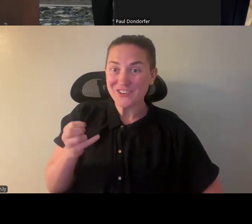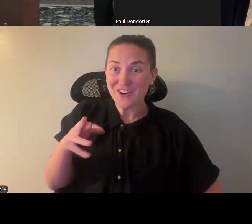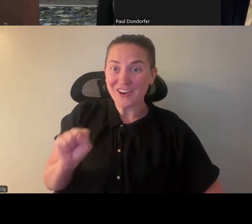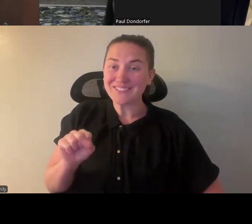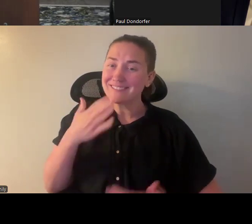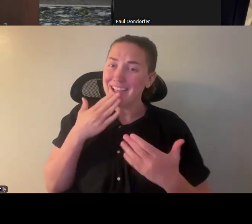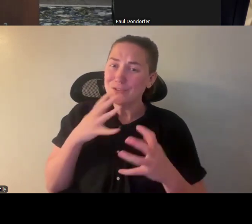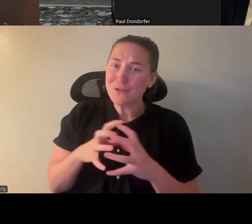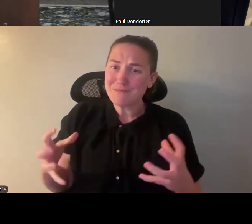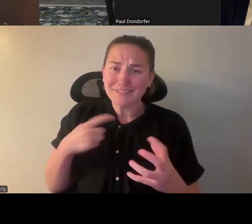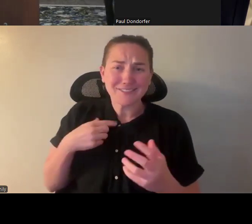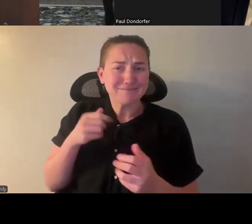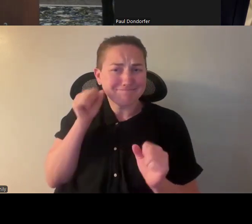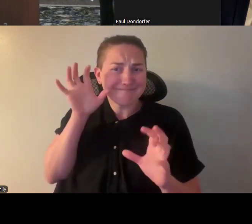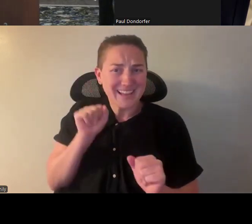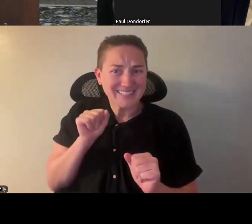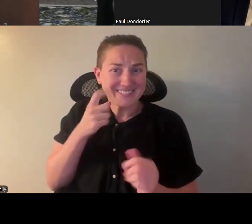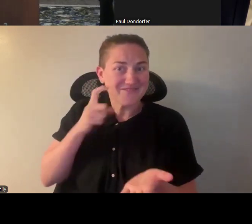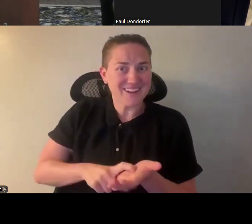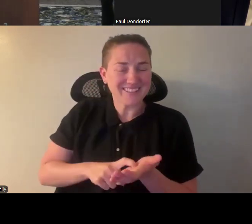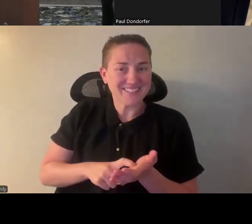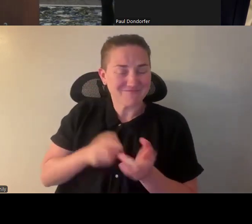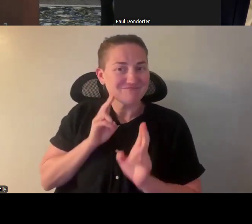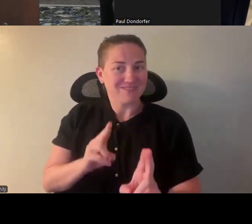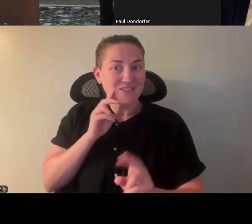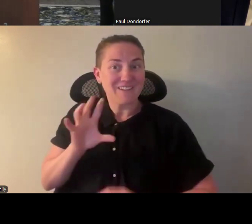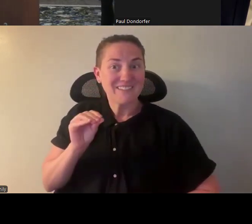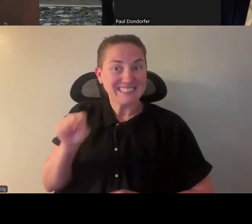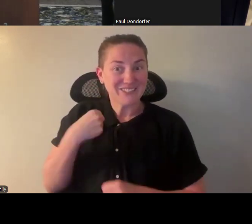thank you for this amazing and outstanding recognition of our 50th anniversary of the